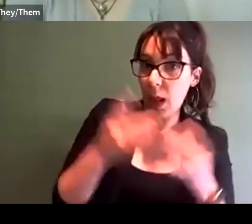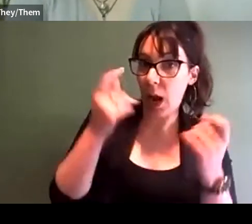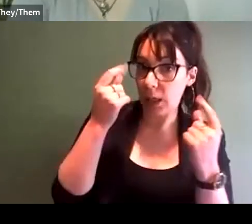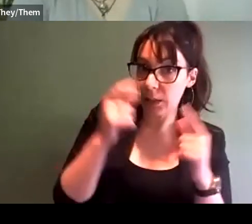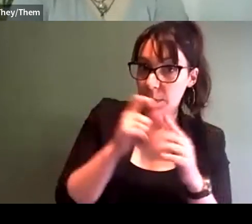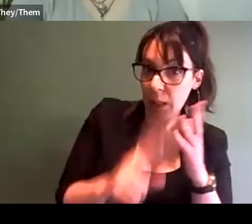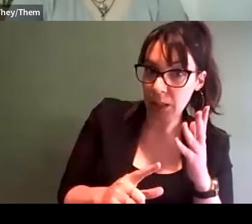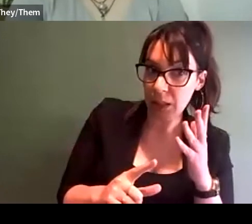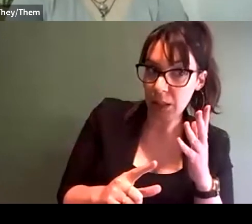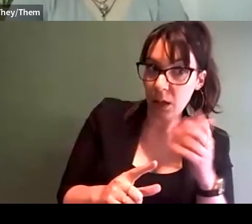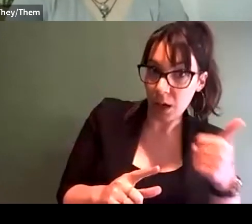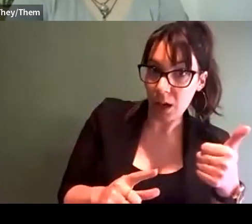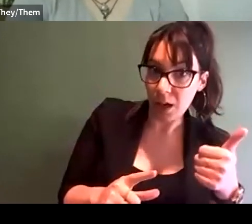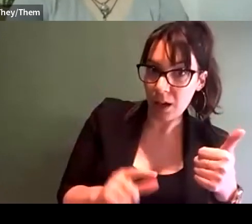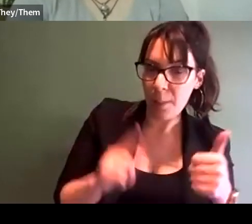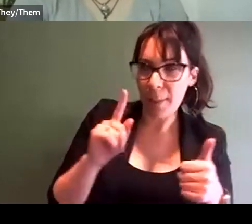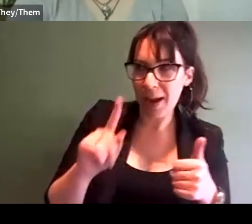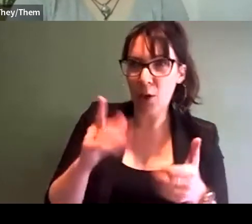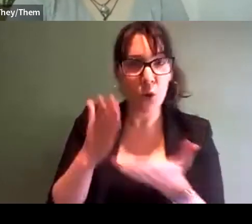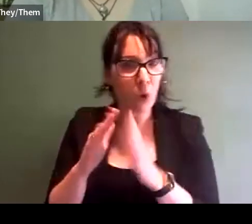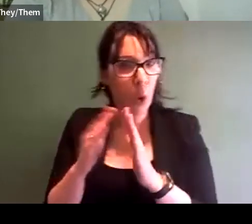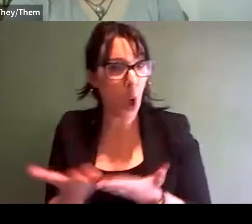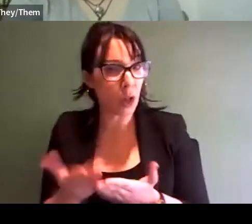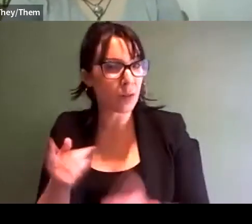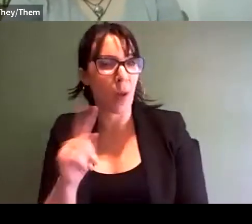disability versus where we actually are right now.